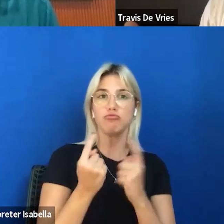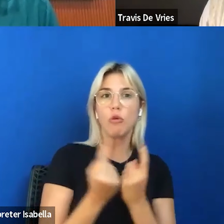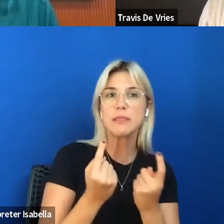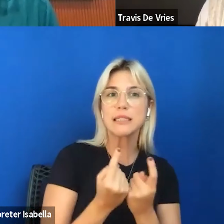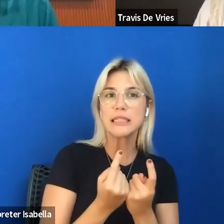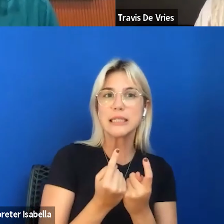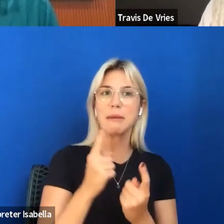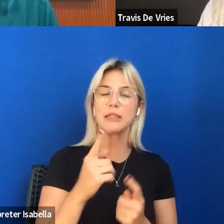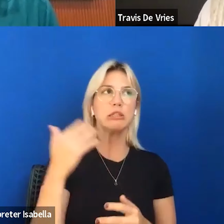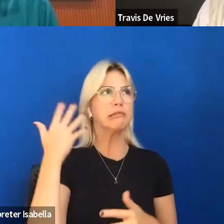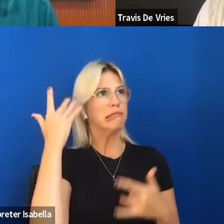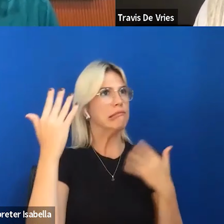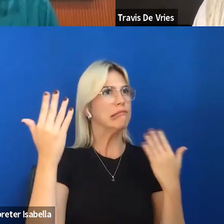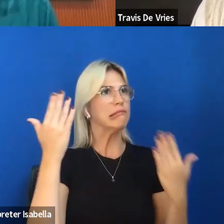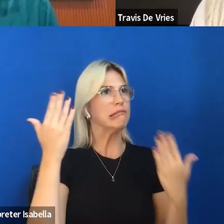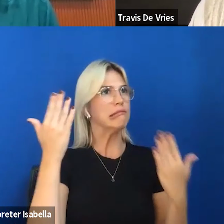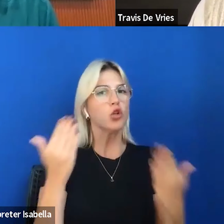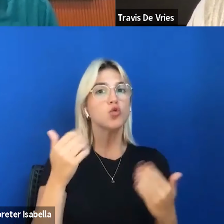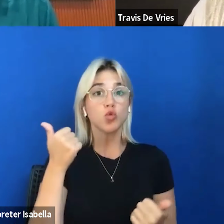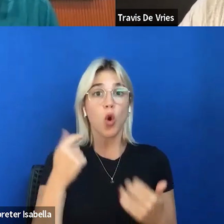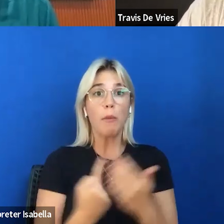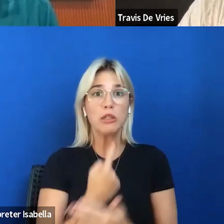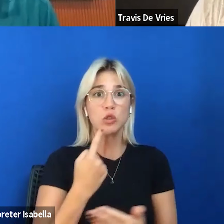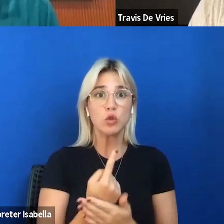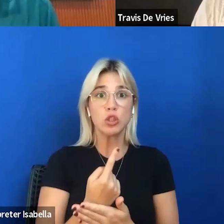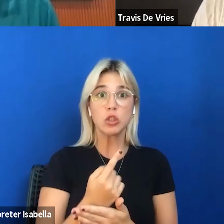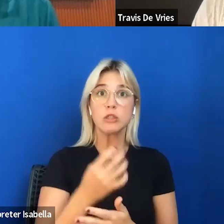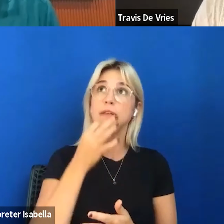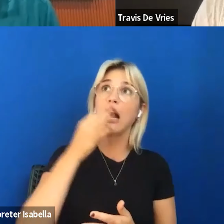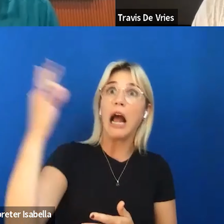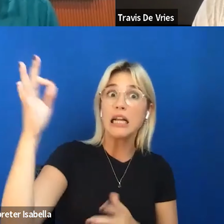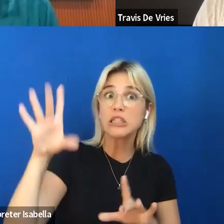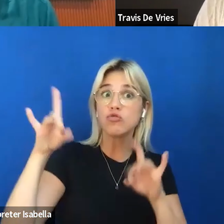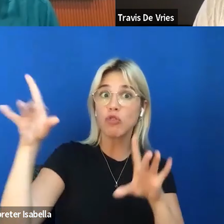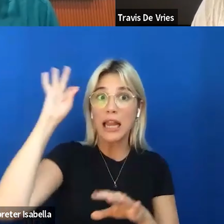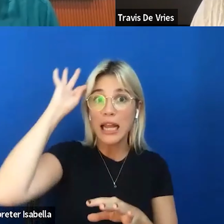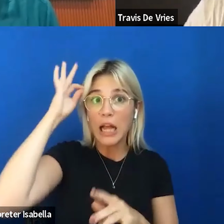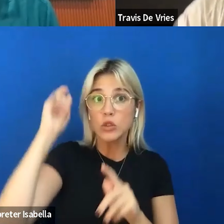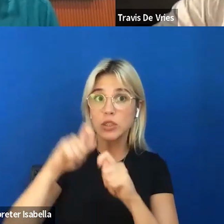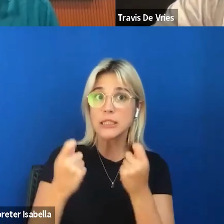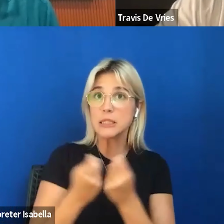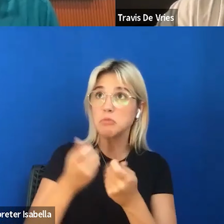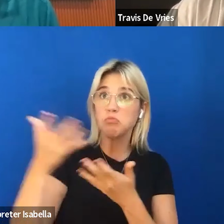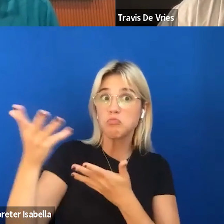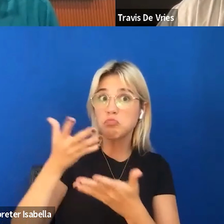opportunity to flag that for discussion with the Australia Council team for discussion during the assessment meeting.